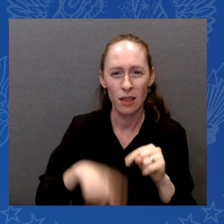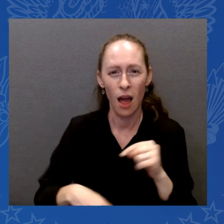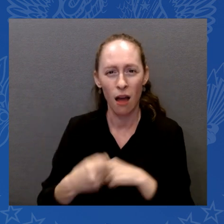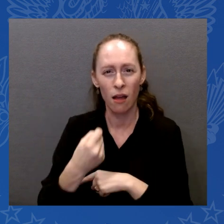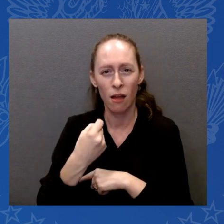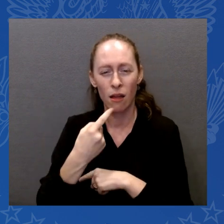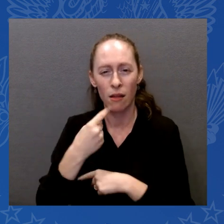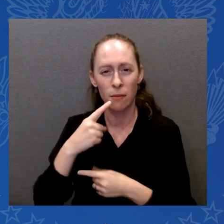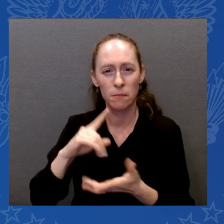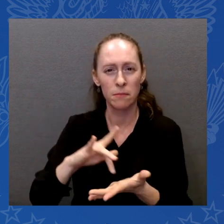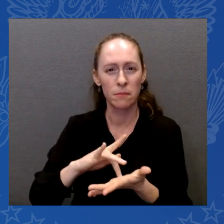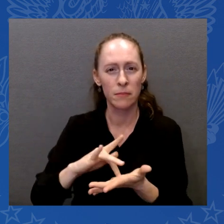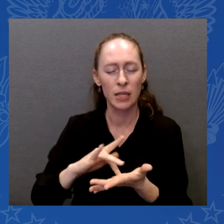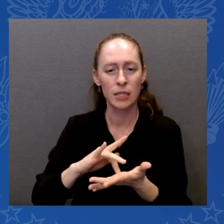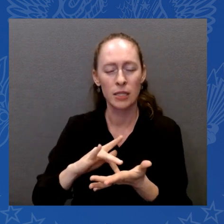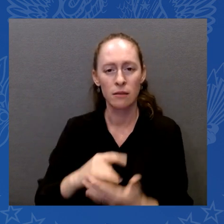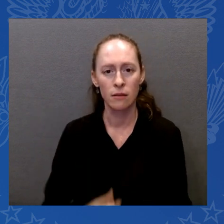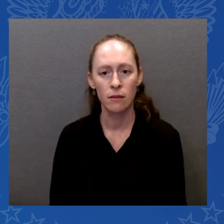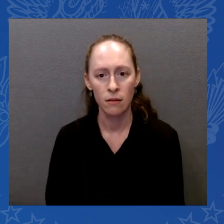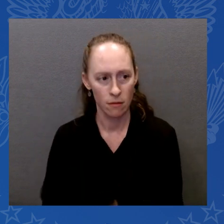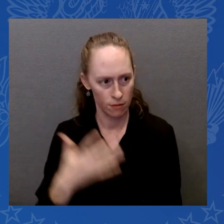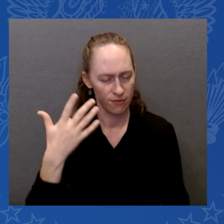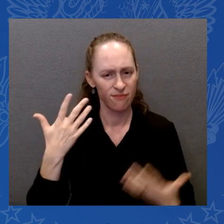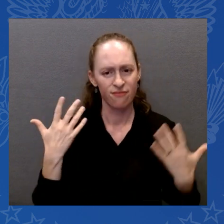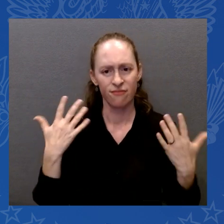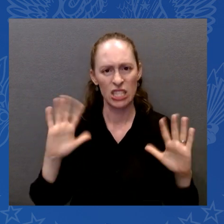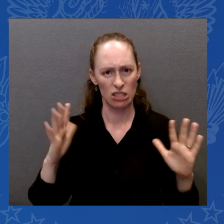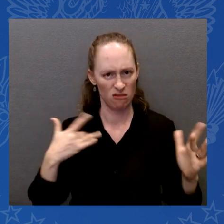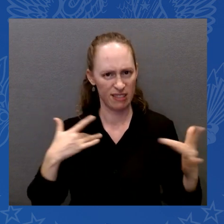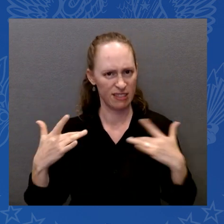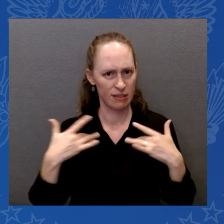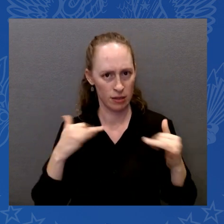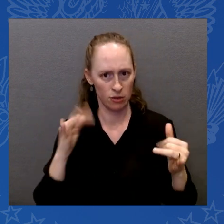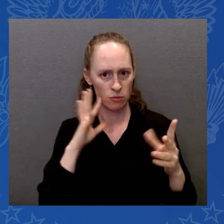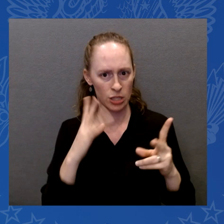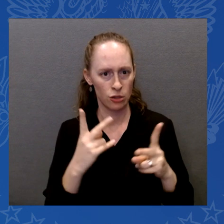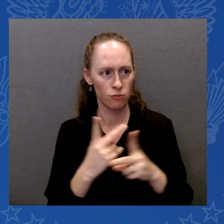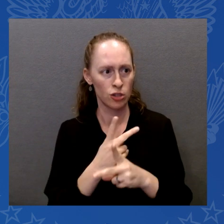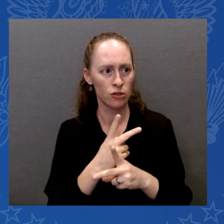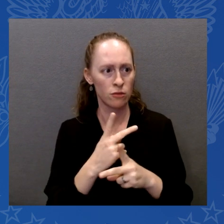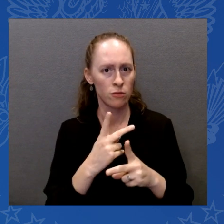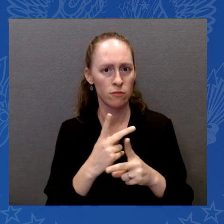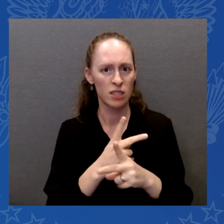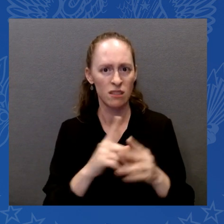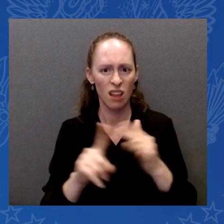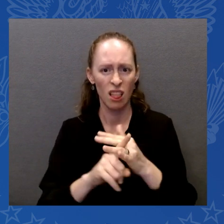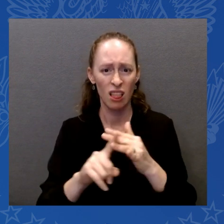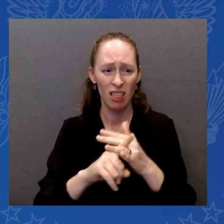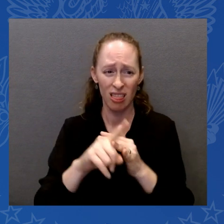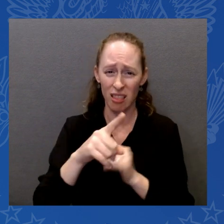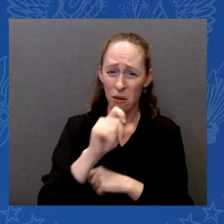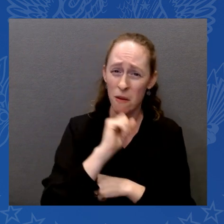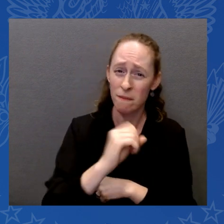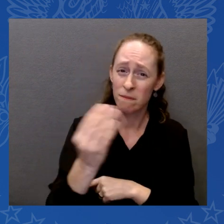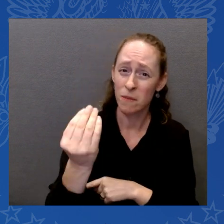This 14-year-old girl couldn't get the medicine she needed for arthritis because of the extreme backward and misguided law.